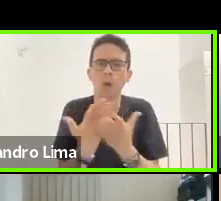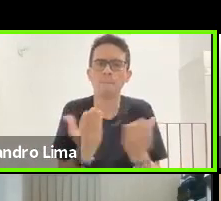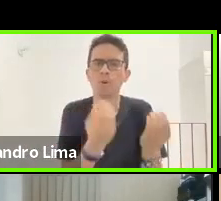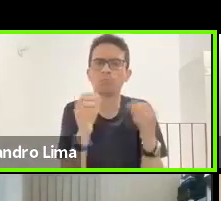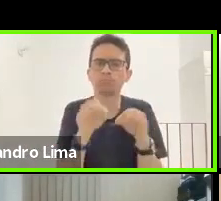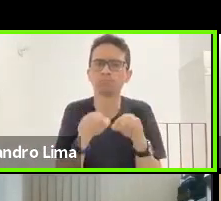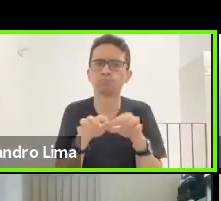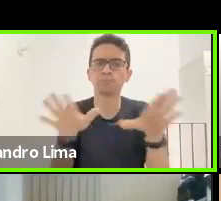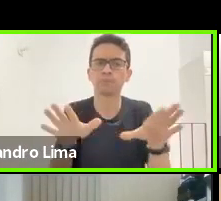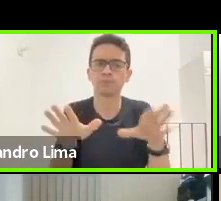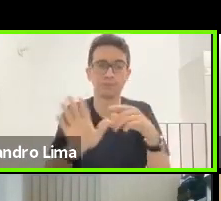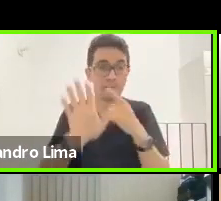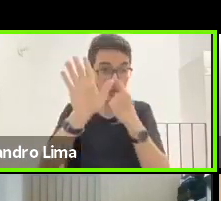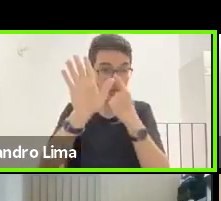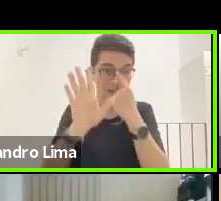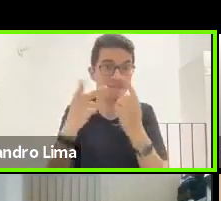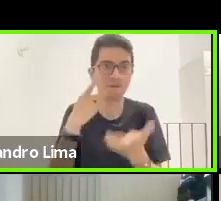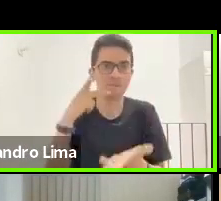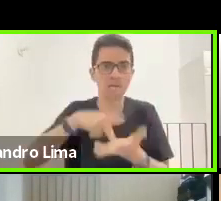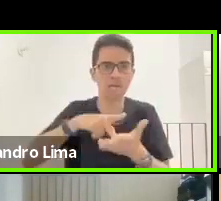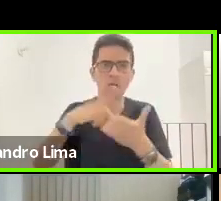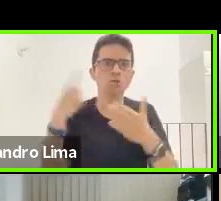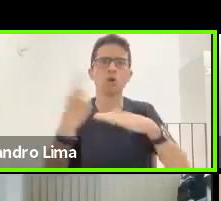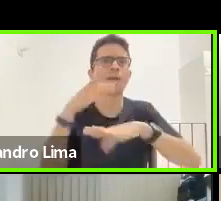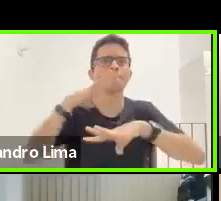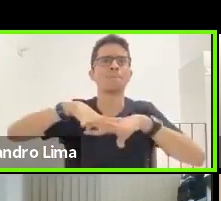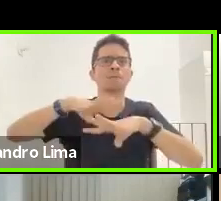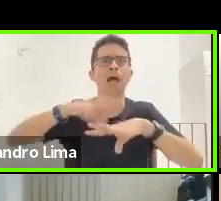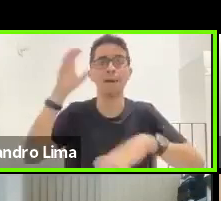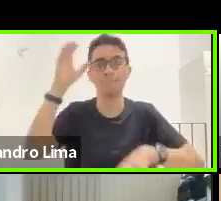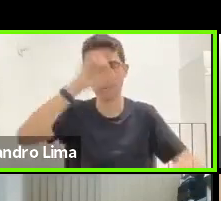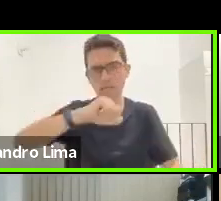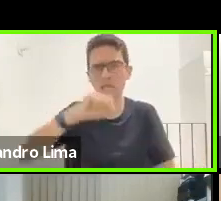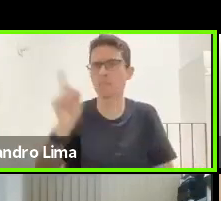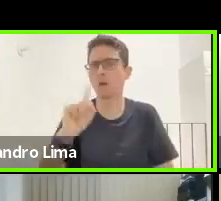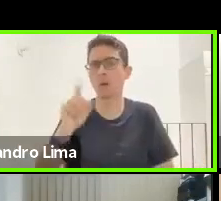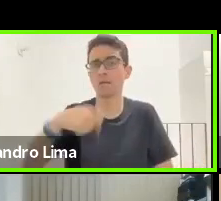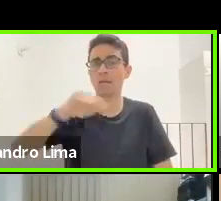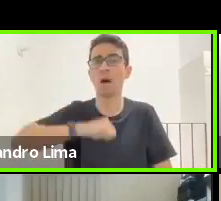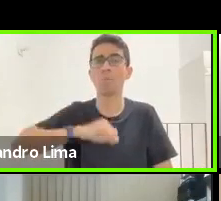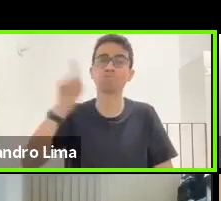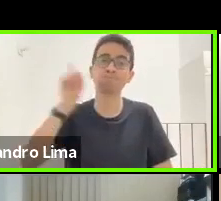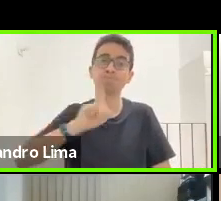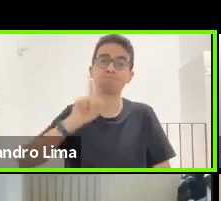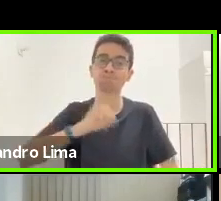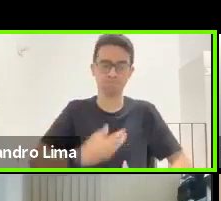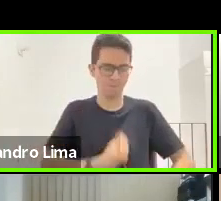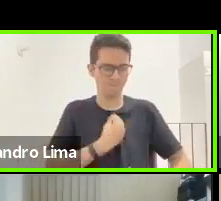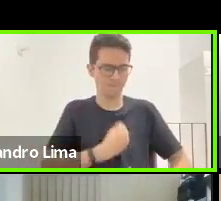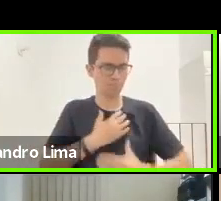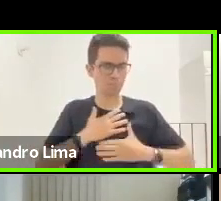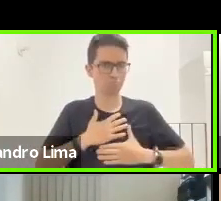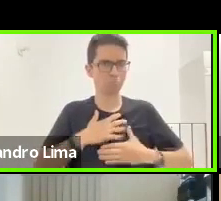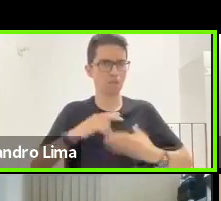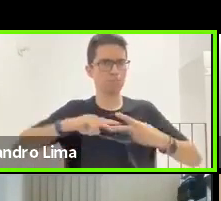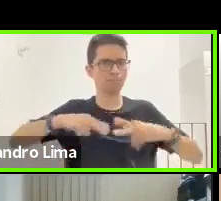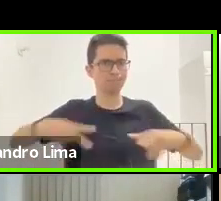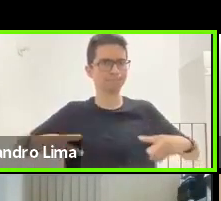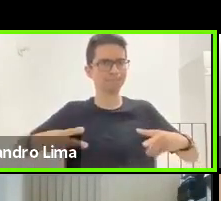is so how it goes. So everyone learn how to be an American. And that mass. educate education in the US was instituted in education in the US was instituted in the 1850s a man